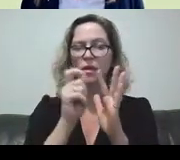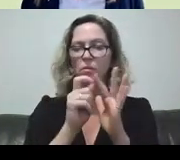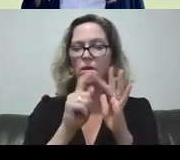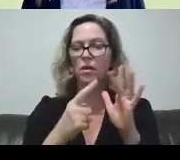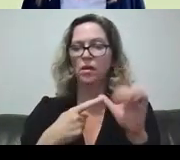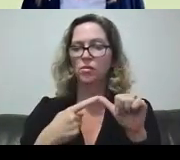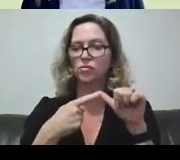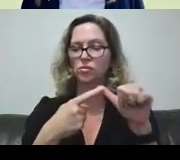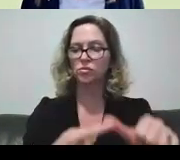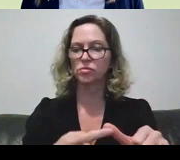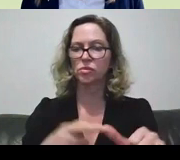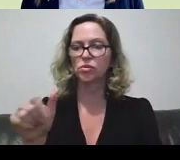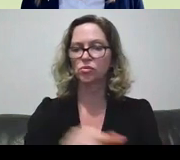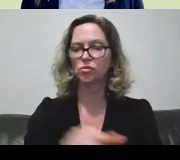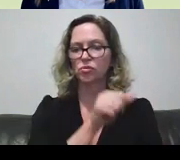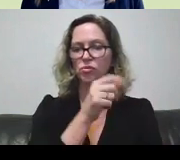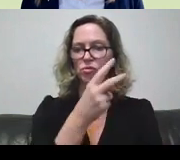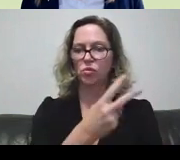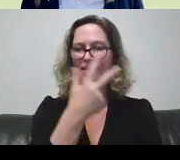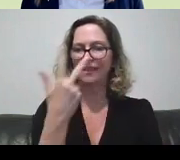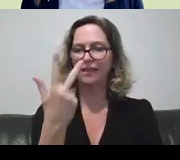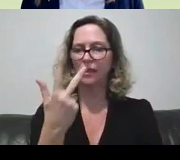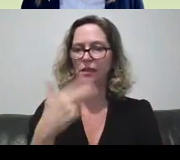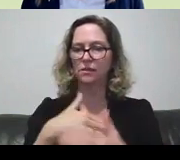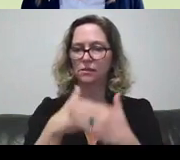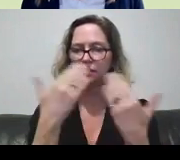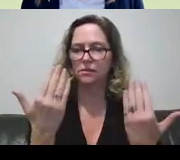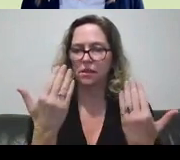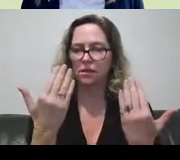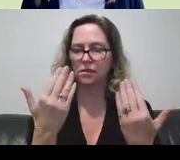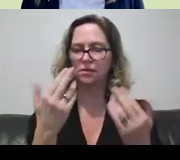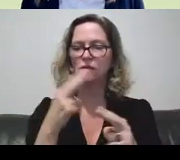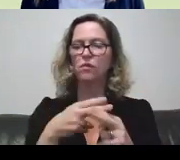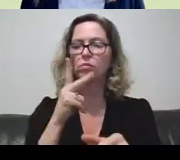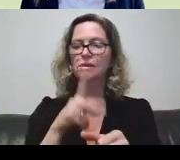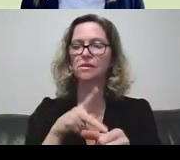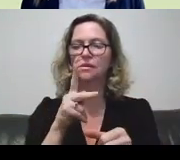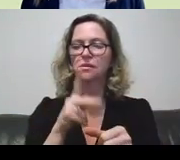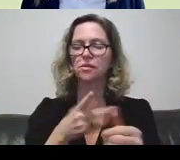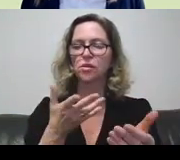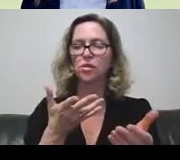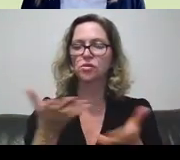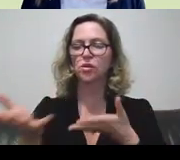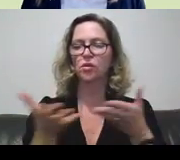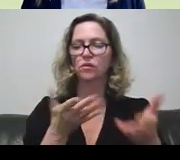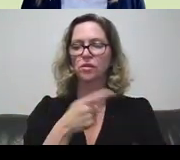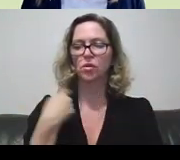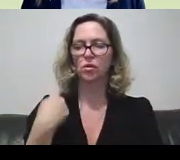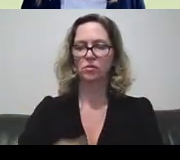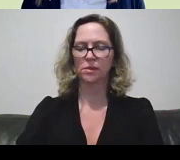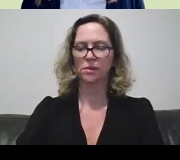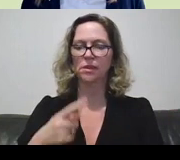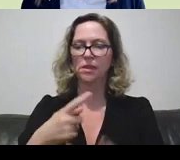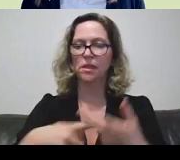days according to the participant service guarantee and if you're not satisfied with the information received from the